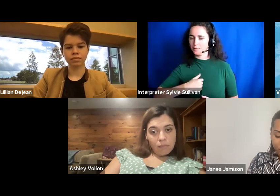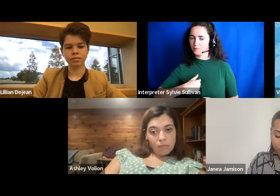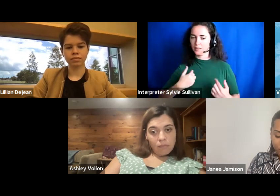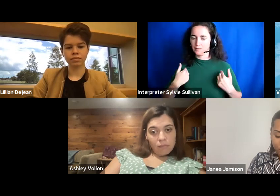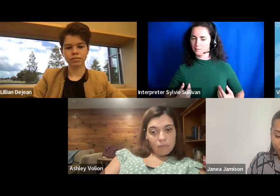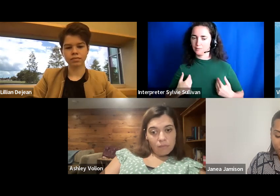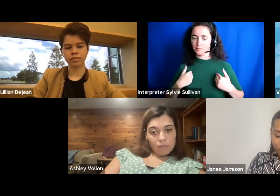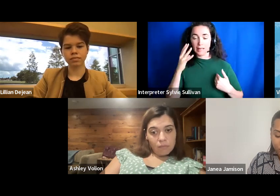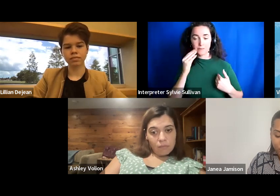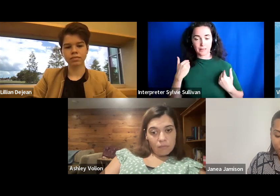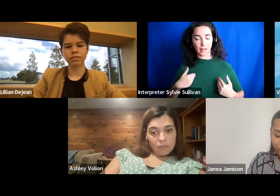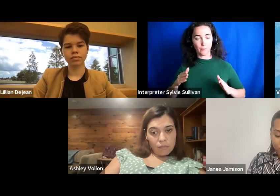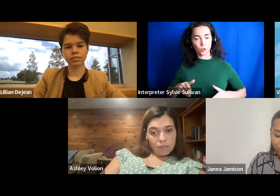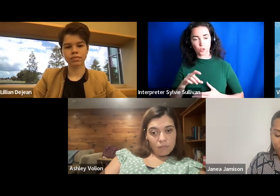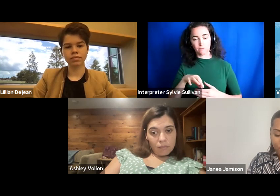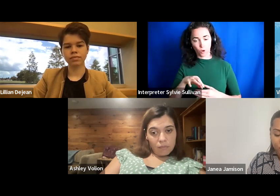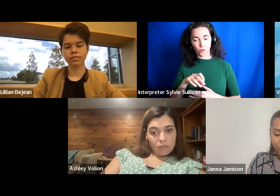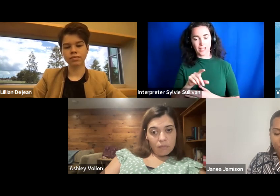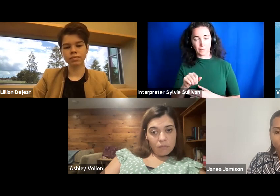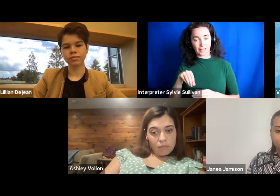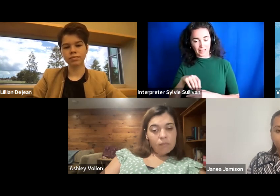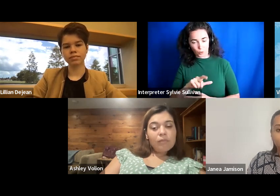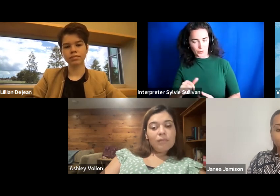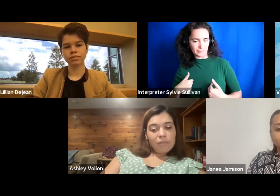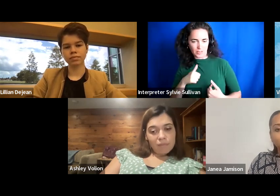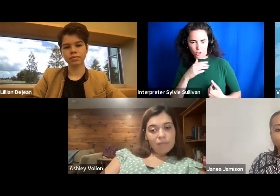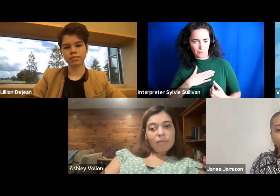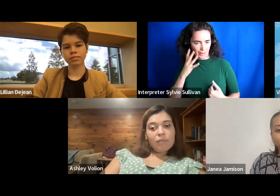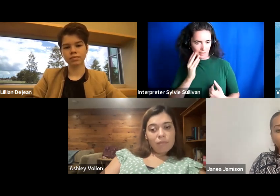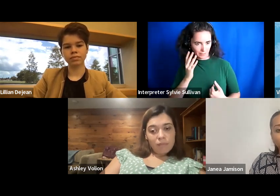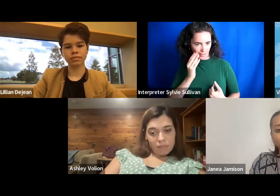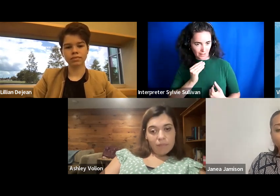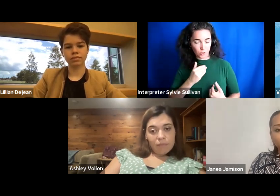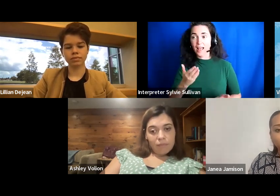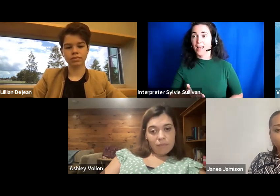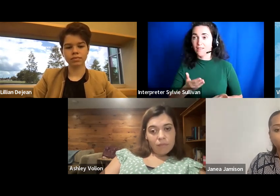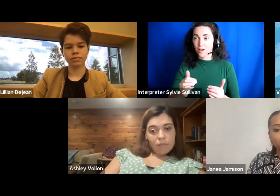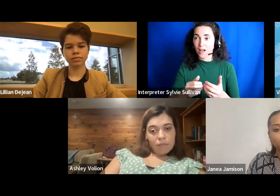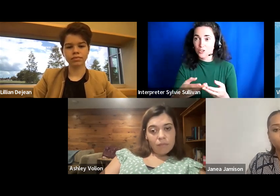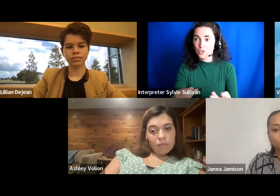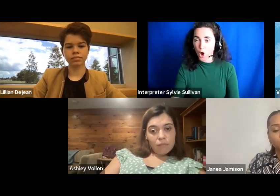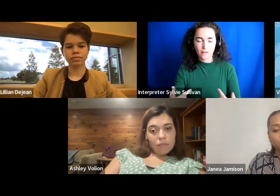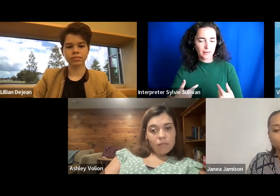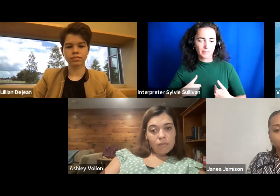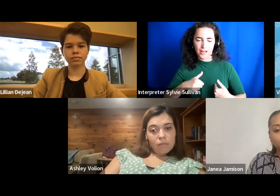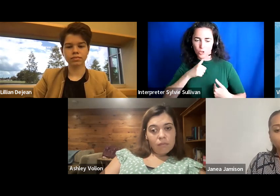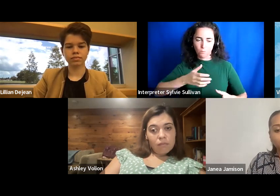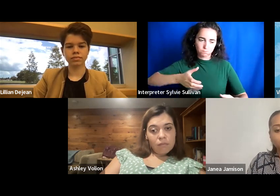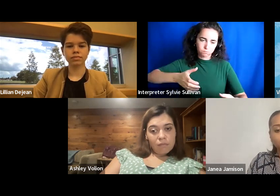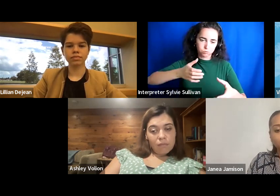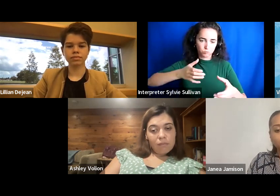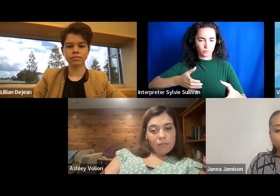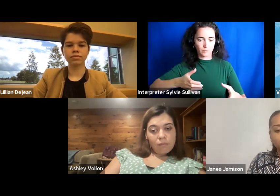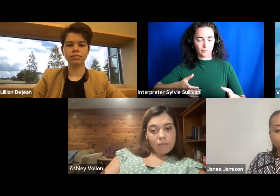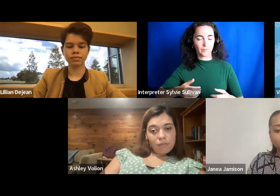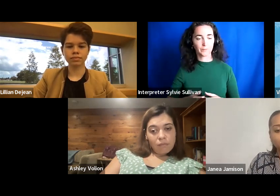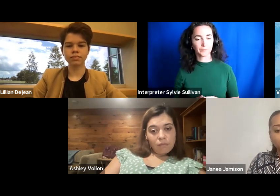don't have the expertise to fully bring forward the solutions that would truly bring bring the State forward on this metric.